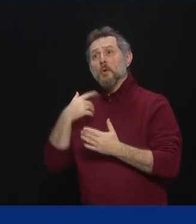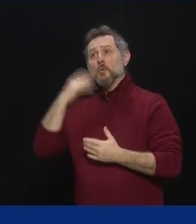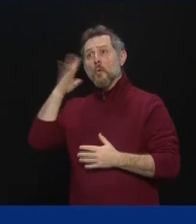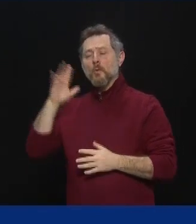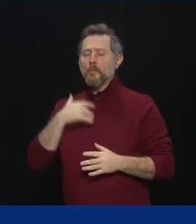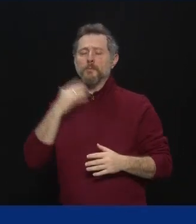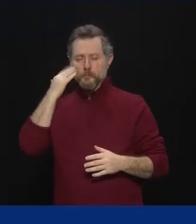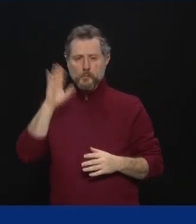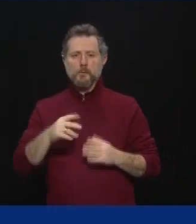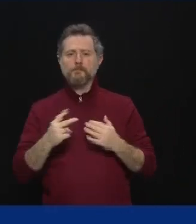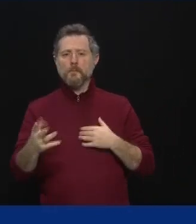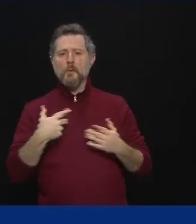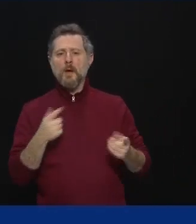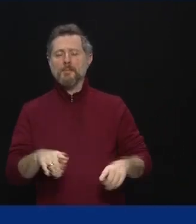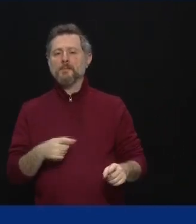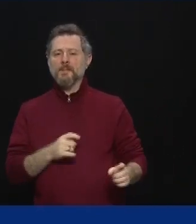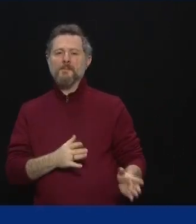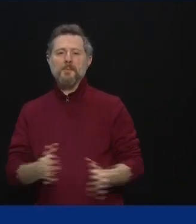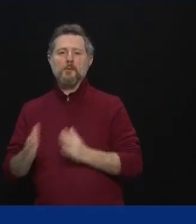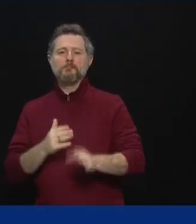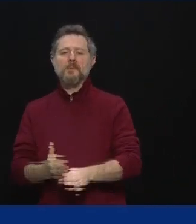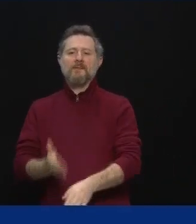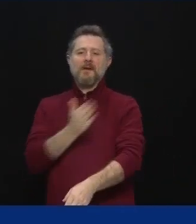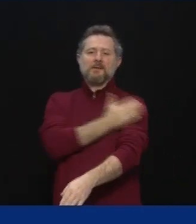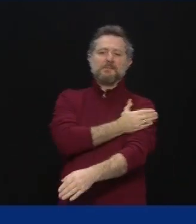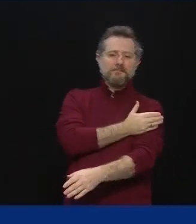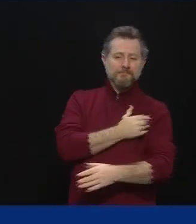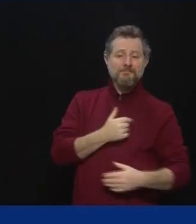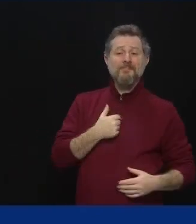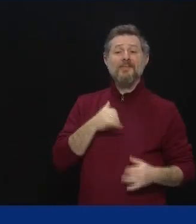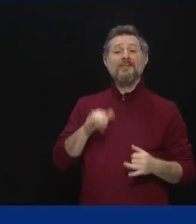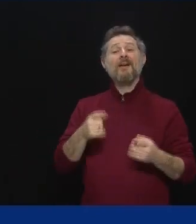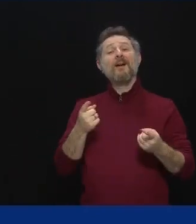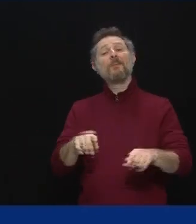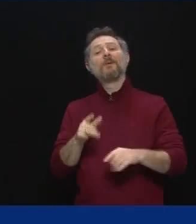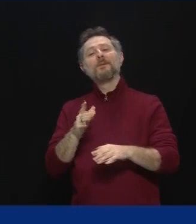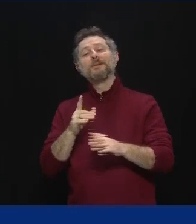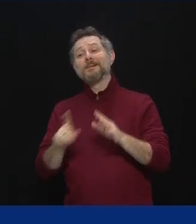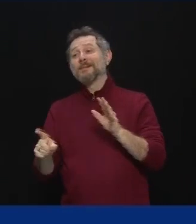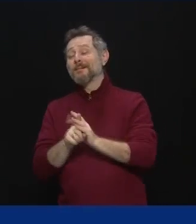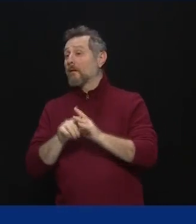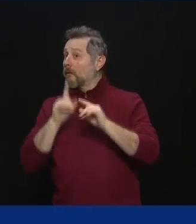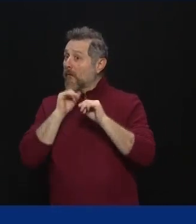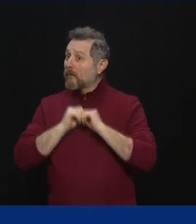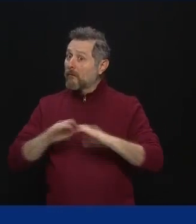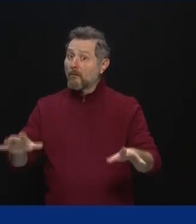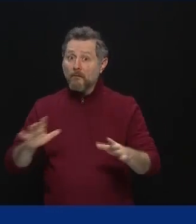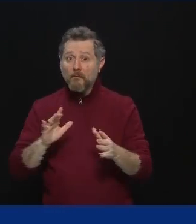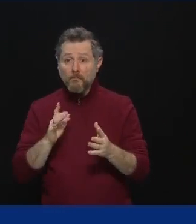THE NATIONAL GUARD. AT THE TIME DIDN'T KNOW EXACTLY WHAT WOULD HAPPEN BUT NEEDED TO BE PREPARED AND WHAT I DID BY